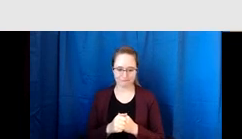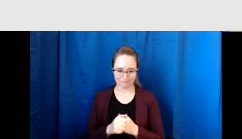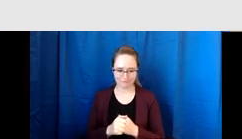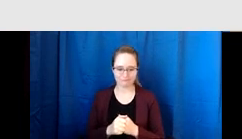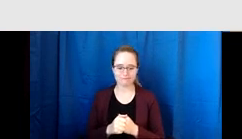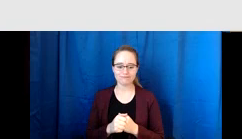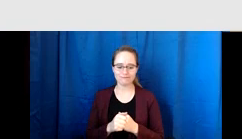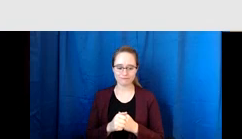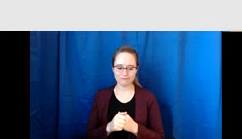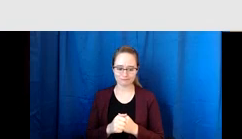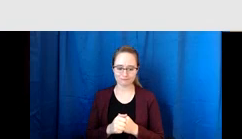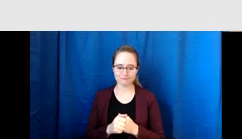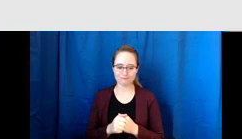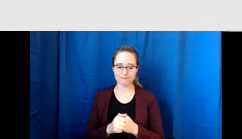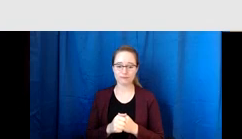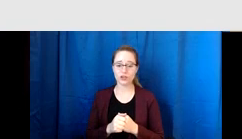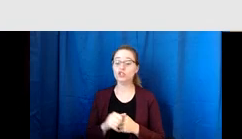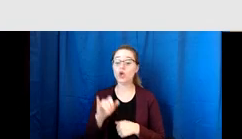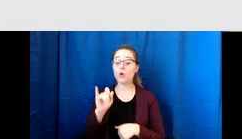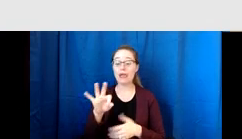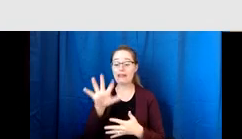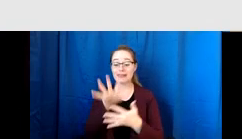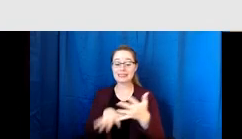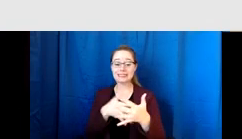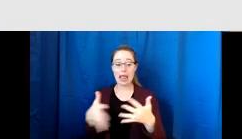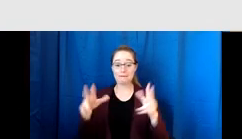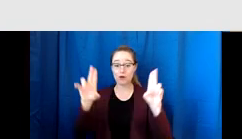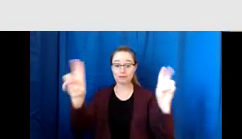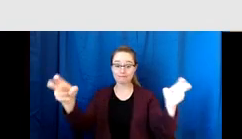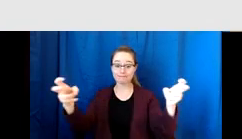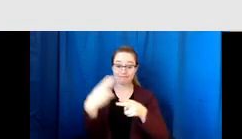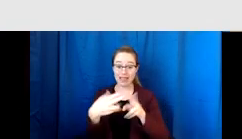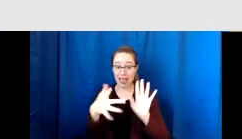Empty table header. Now, this was over a column of row headings